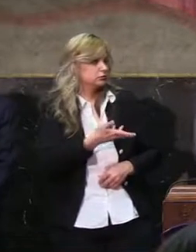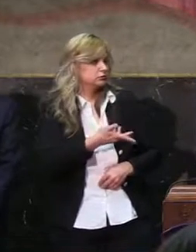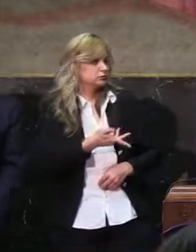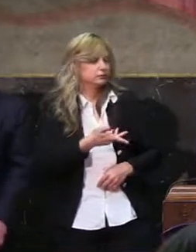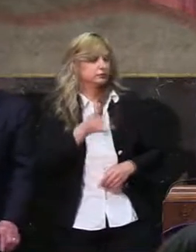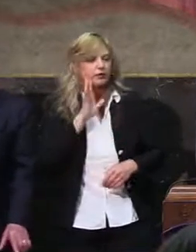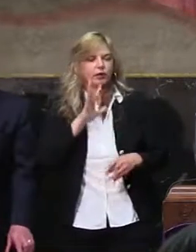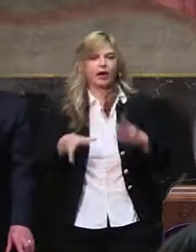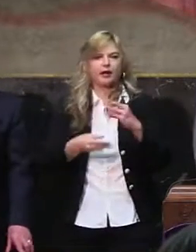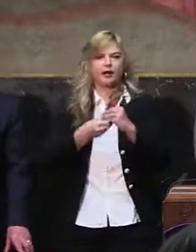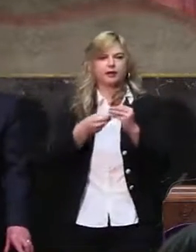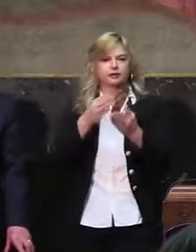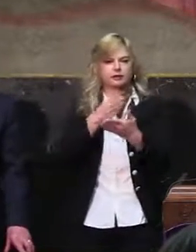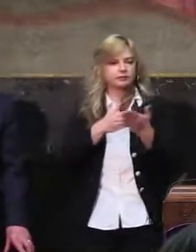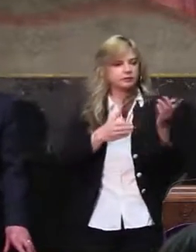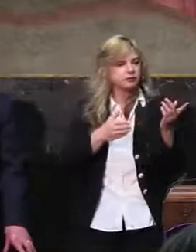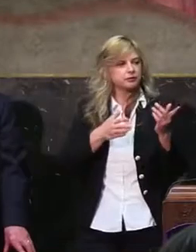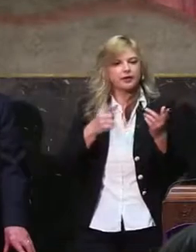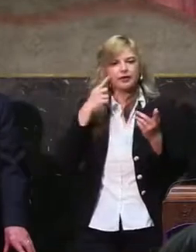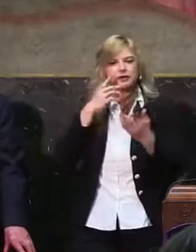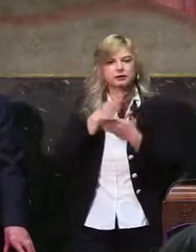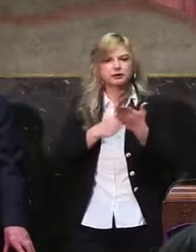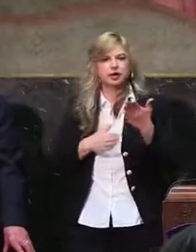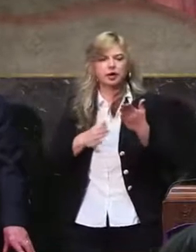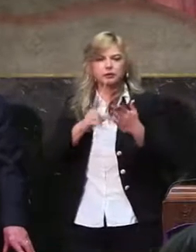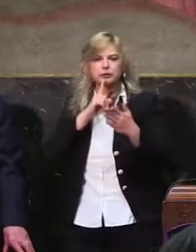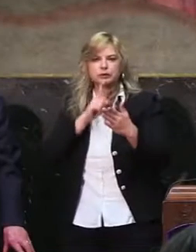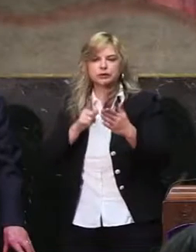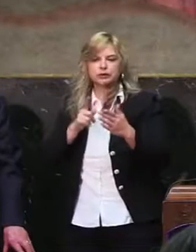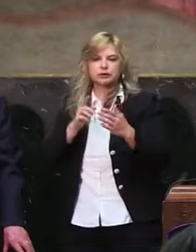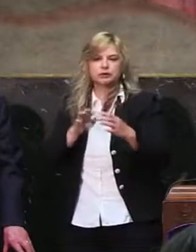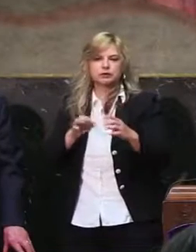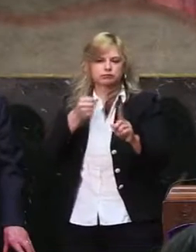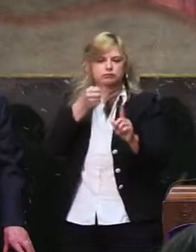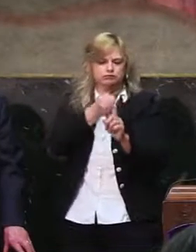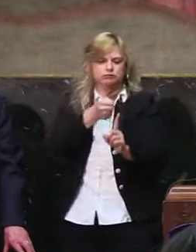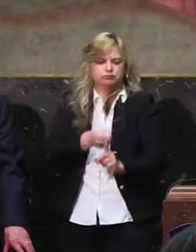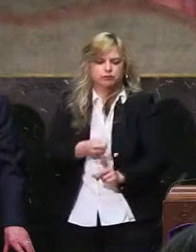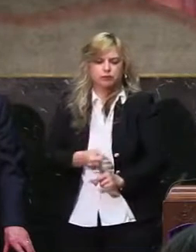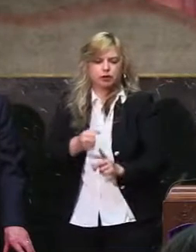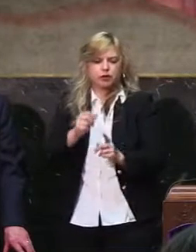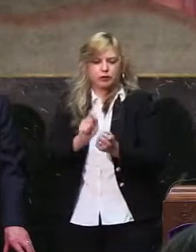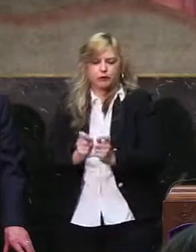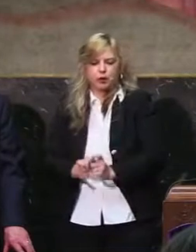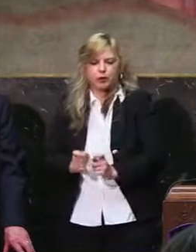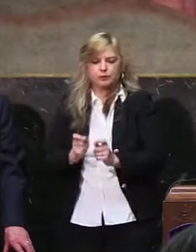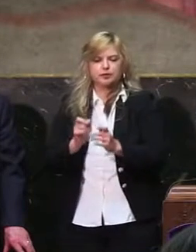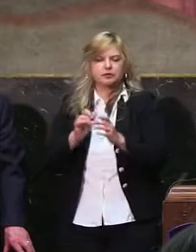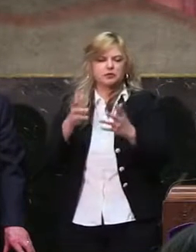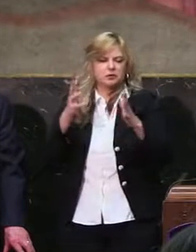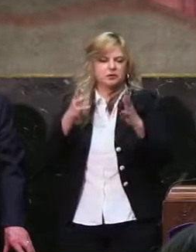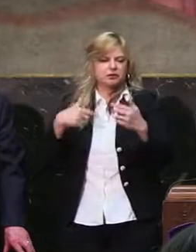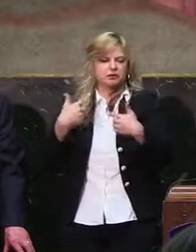But I would add that some of this I think some of the key reforms that are going to be in address briefly but I think major